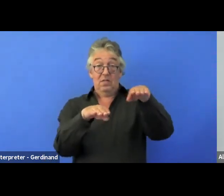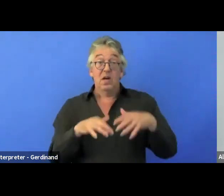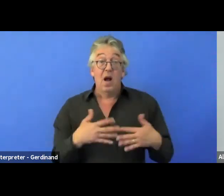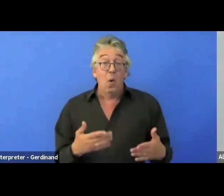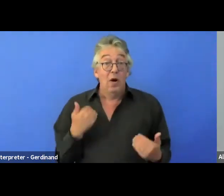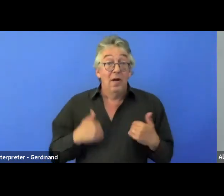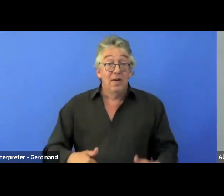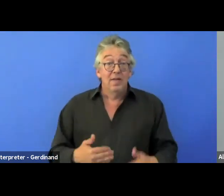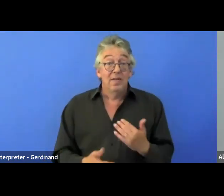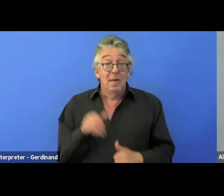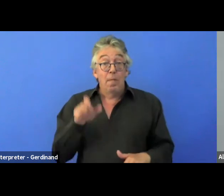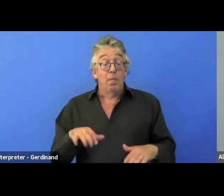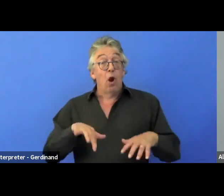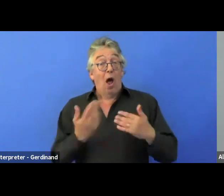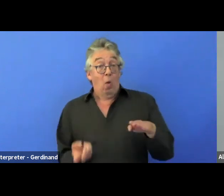to enter independently into a train.